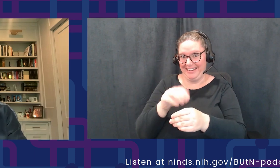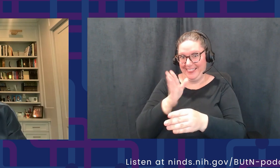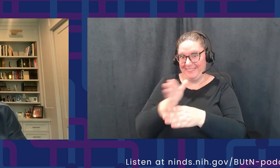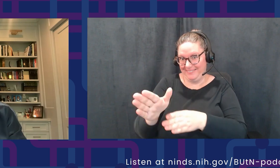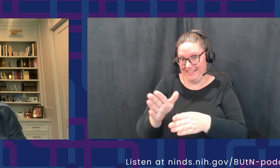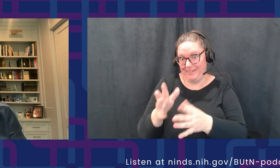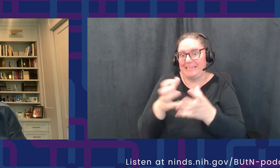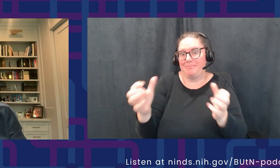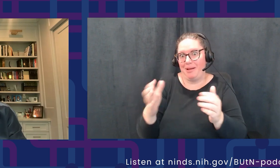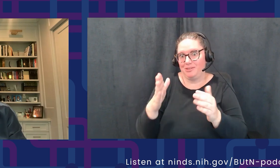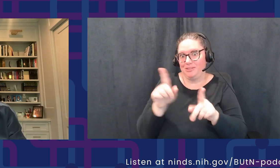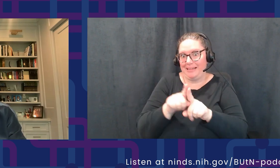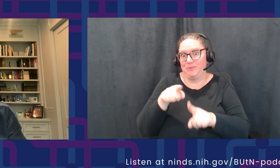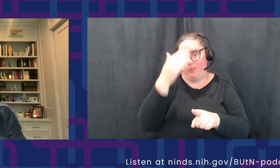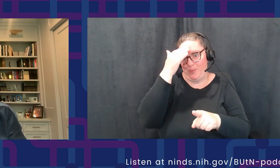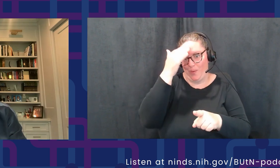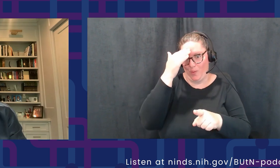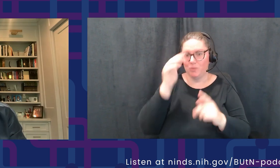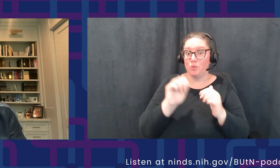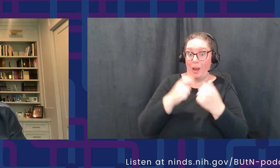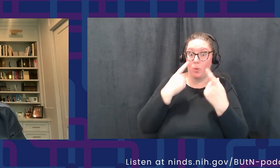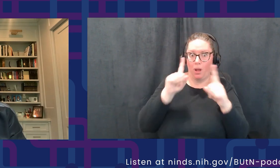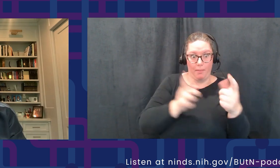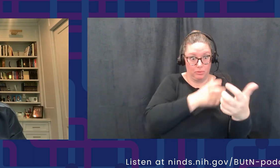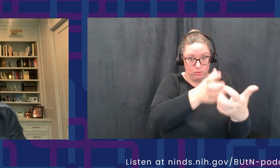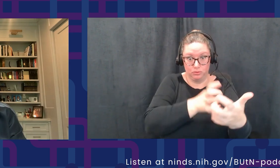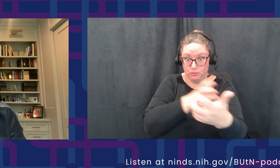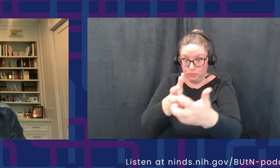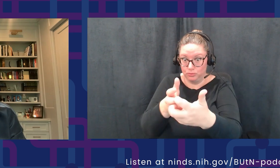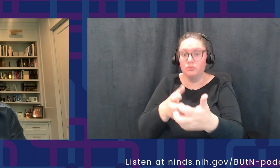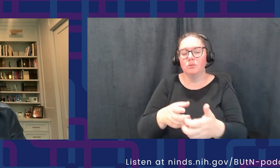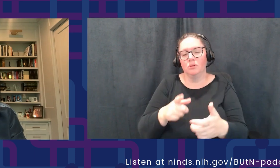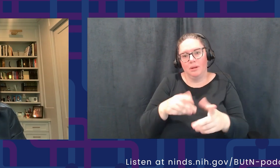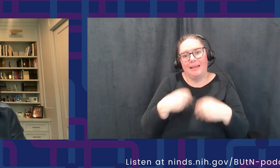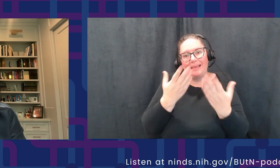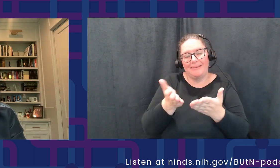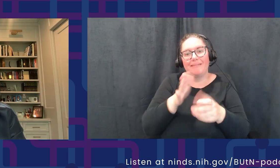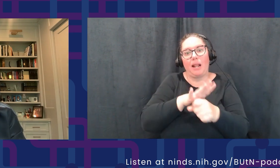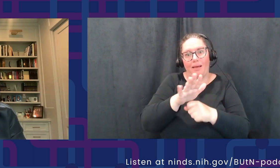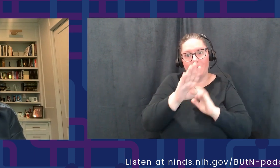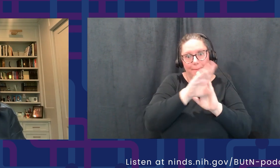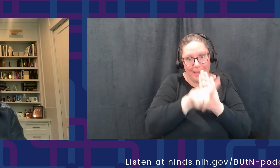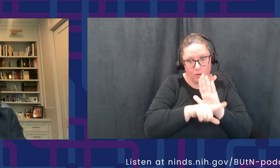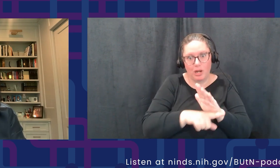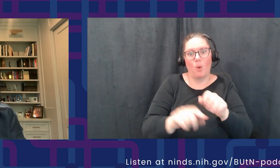So how do you accomplish that? You make sure you give enough background, you set the stage, you make the